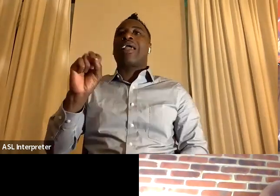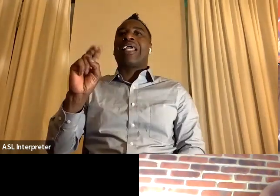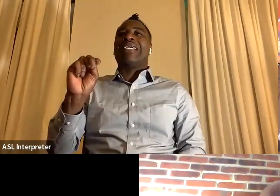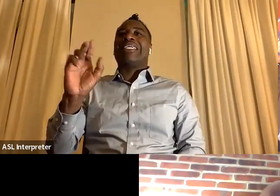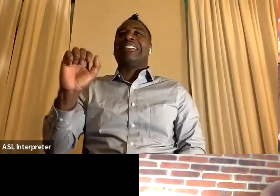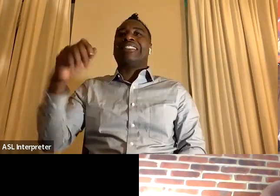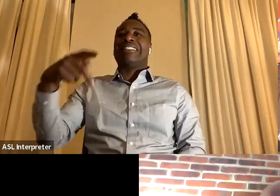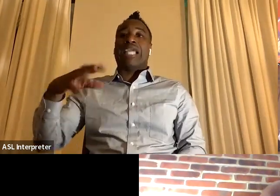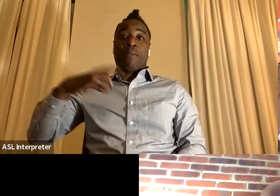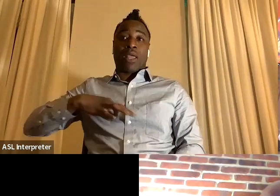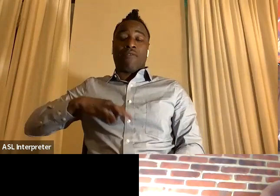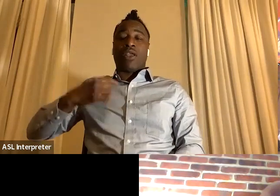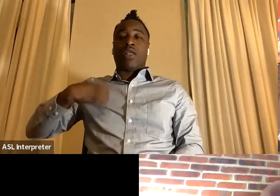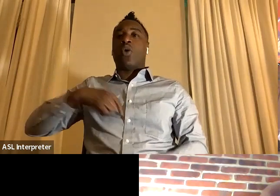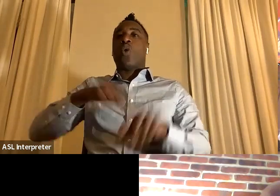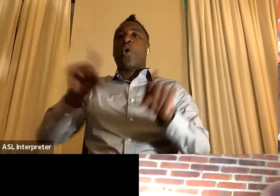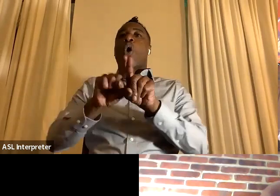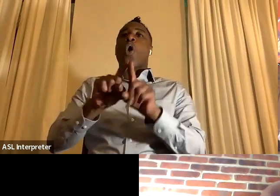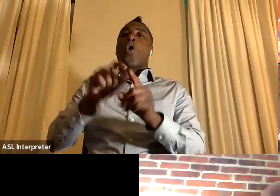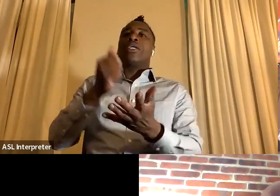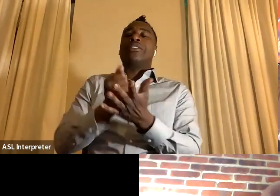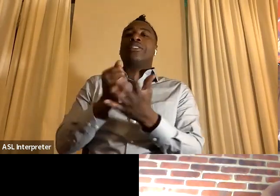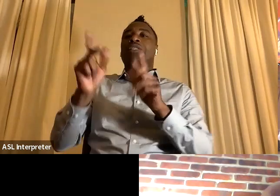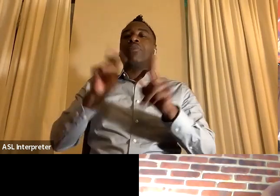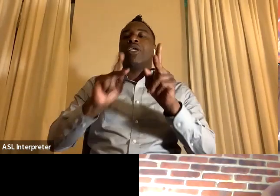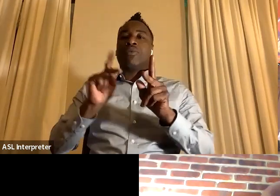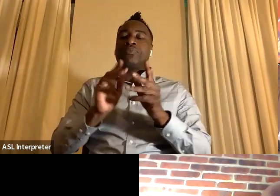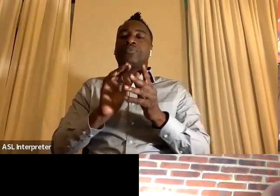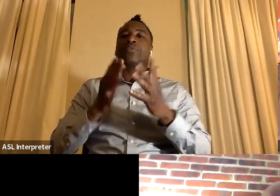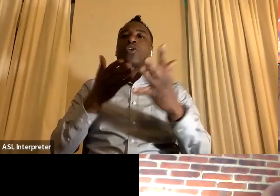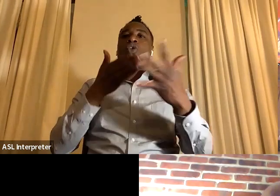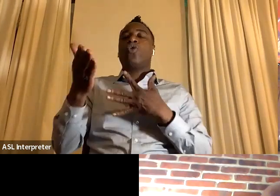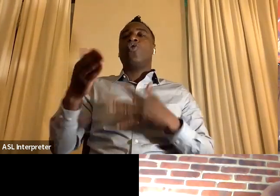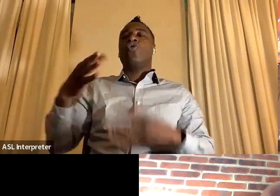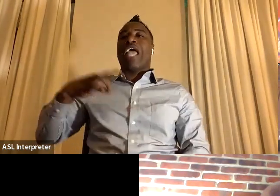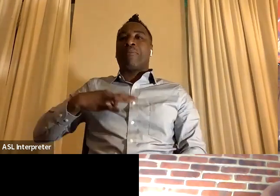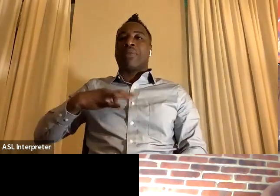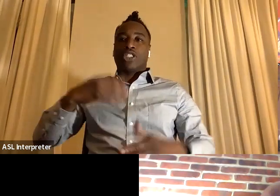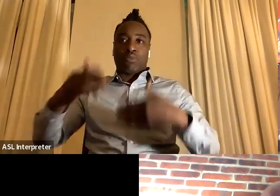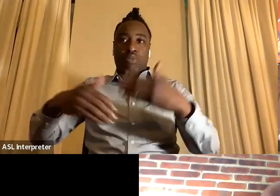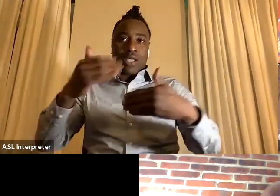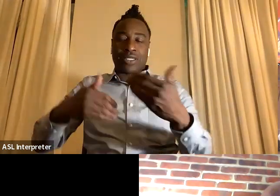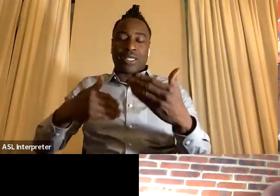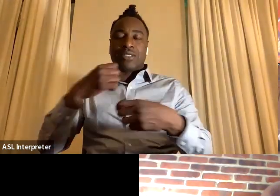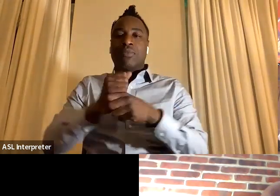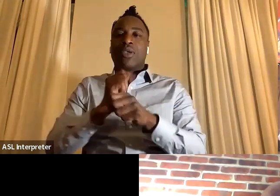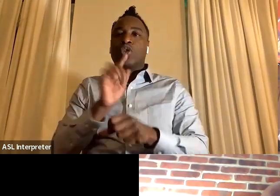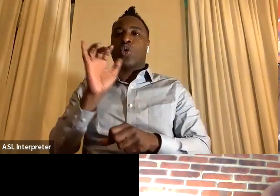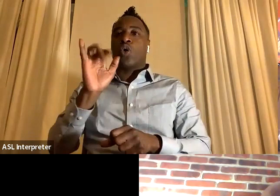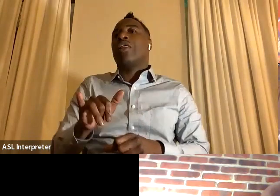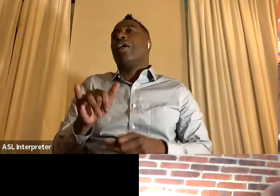We also assist them through the application process to ensure that they, you know, they want SNAP.